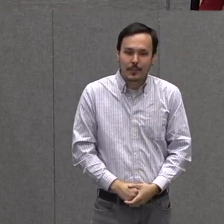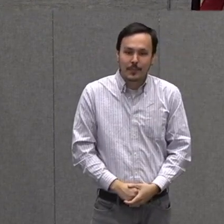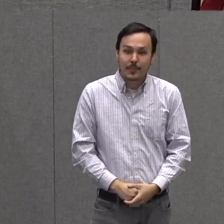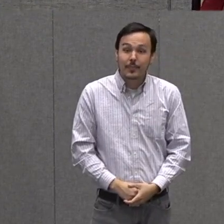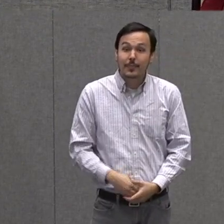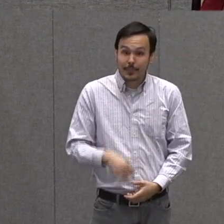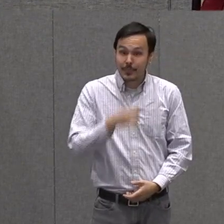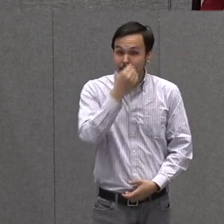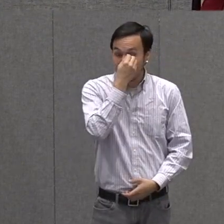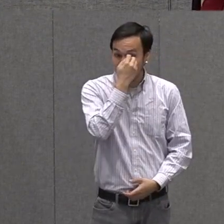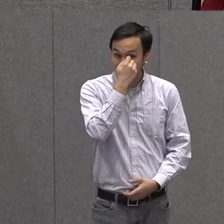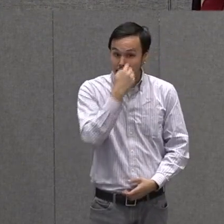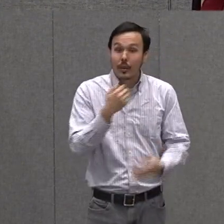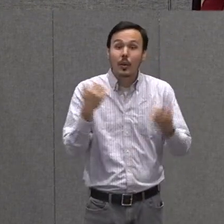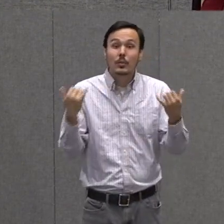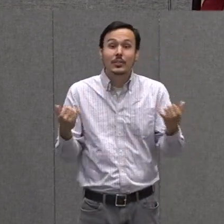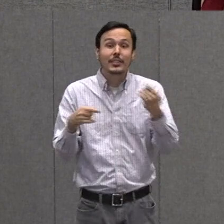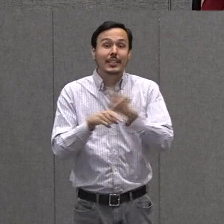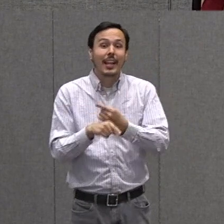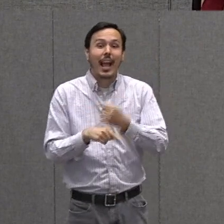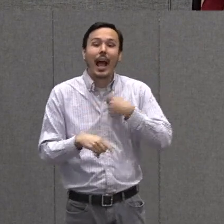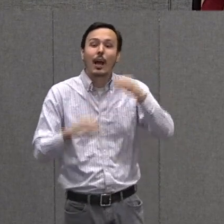Today I'm going to teach you a new word.